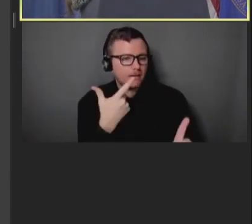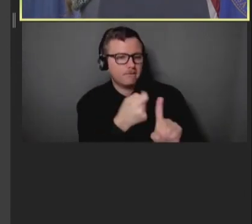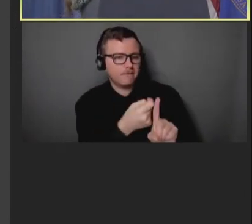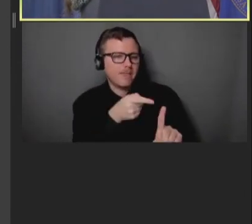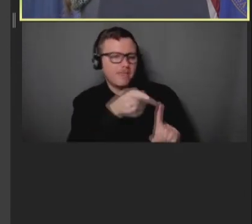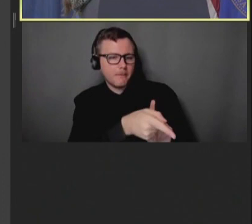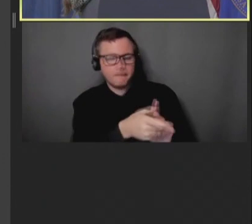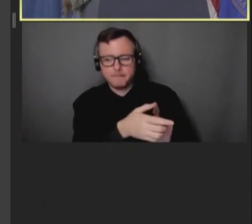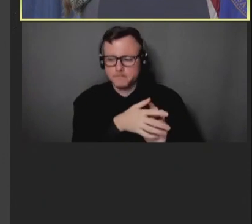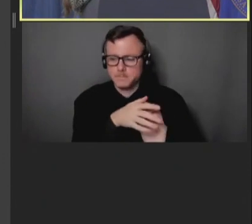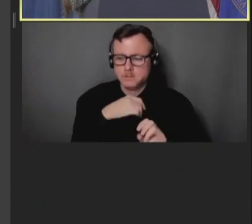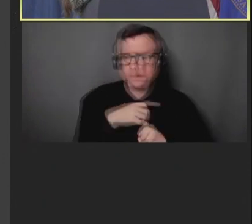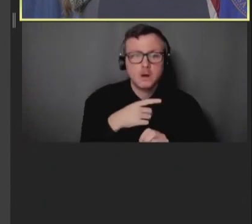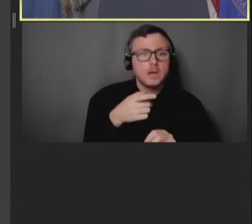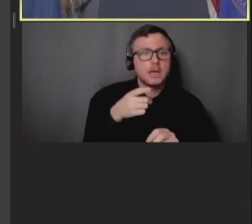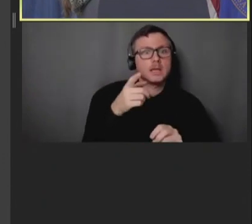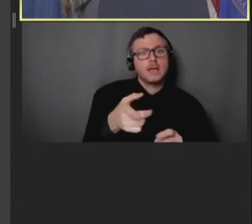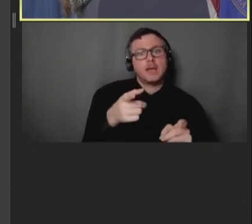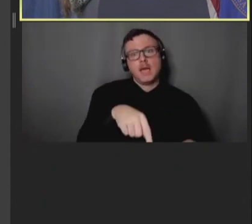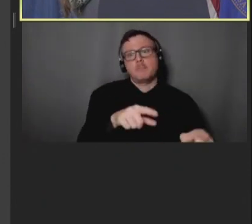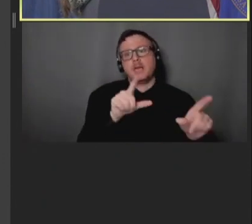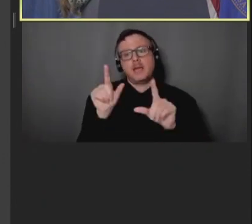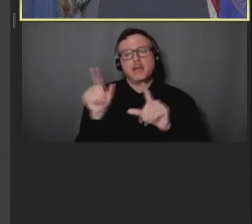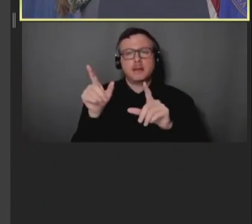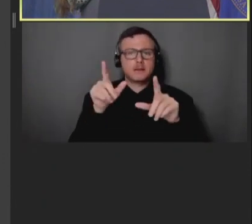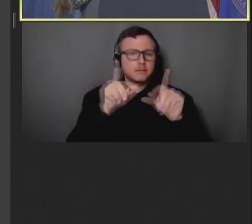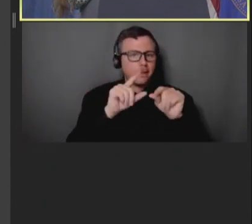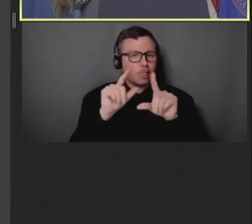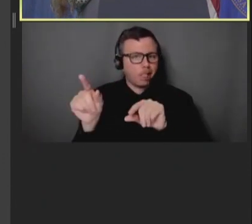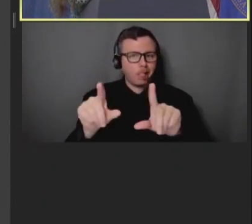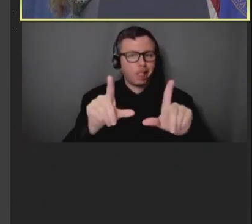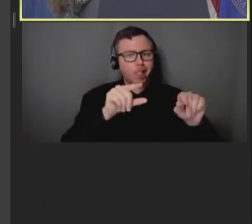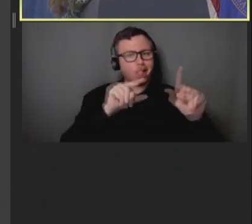It was then re-tweeted by Michelle Obama and Glennon Doyle and Reese Witherspoon.